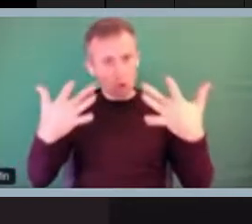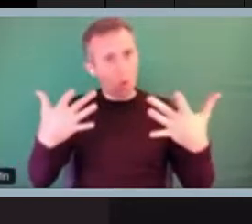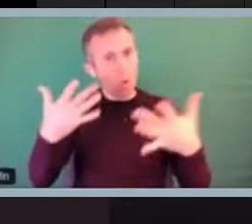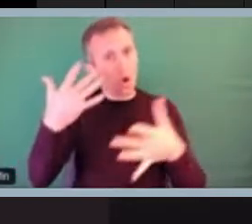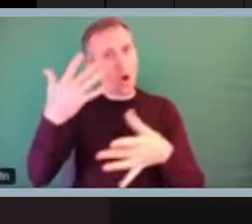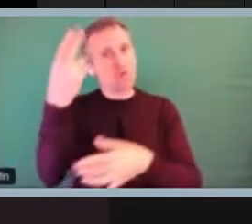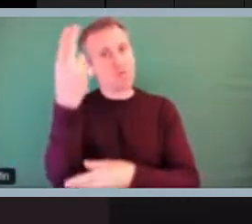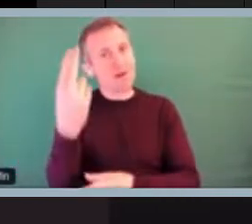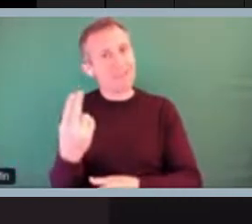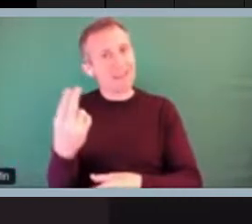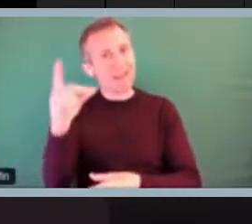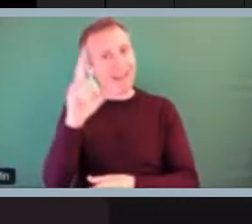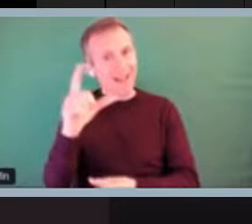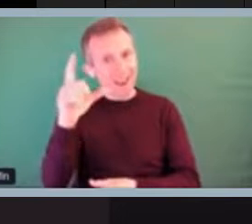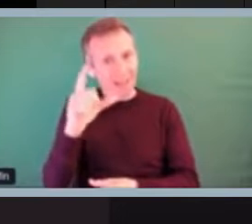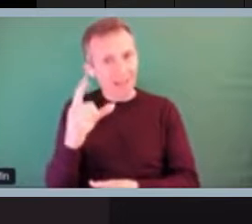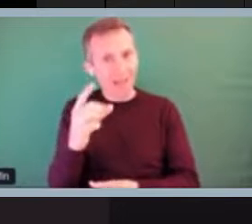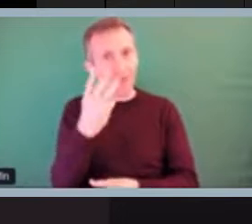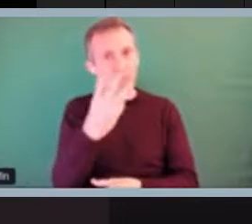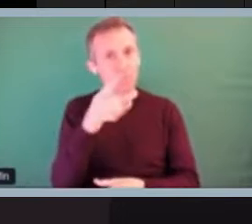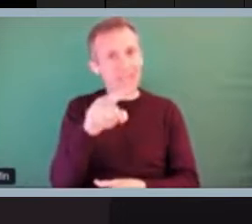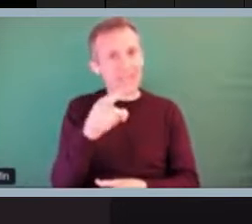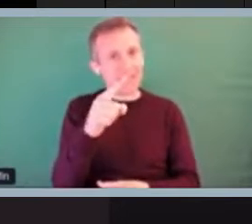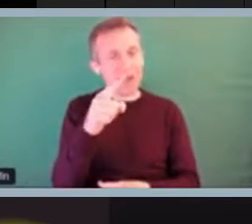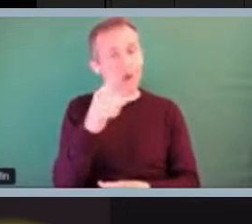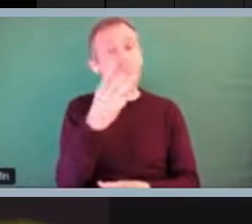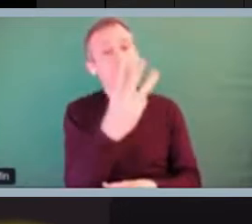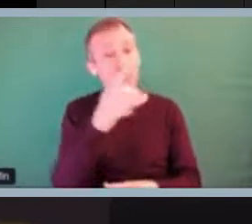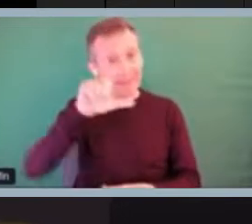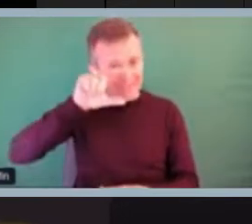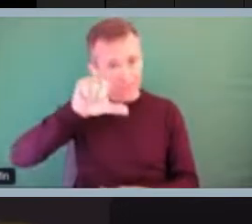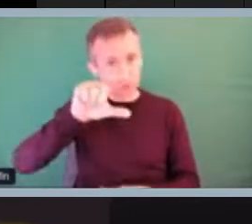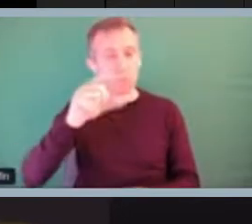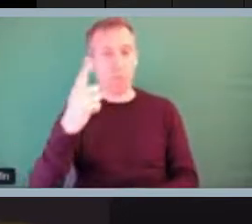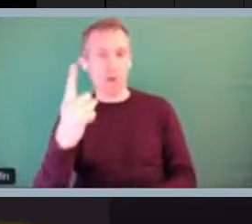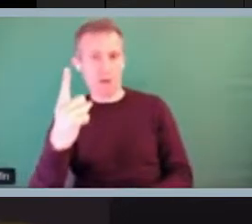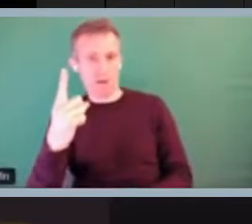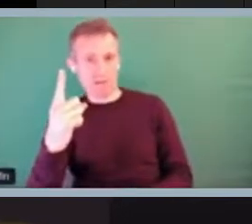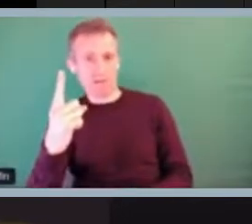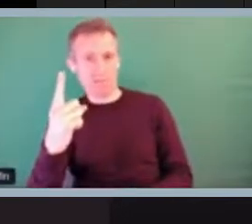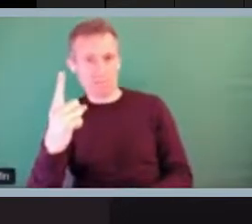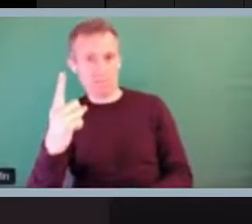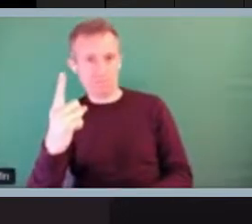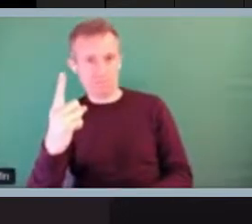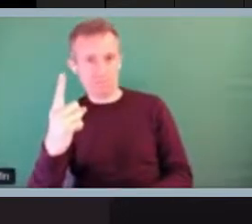could be anything from 3:1 and higher. So, here I've got a grey colour, Neutral 1, because of course we like to have abstract